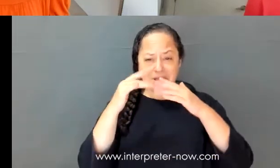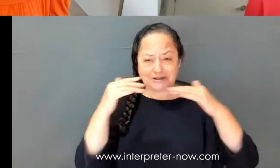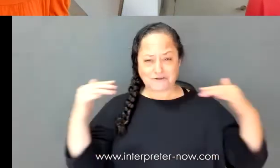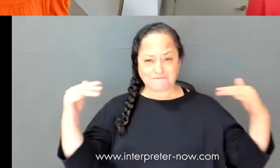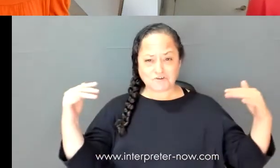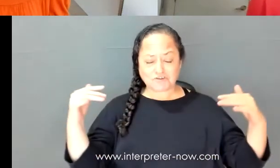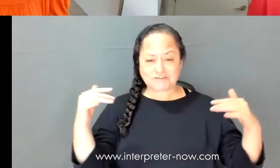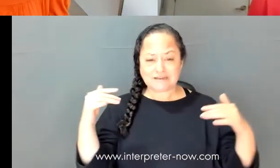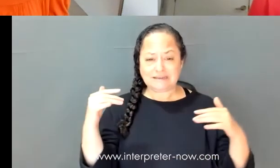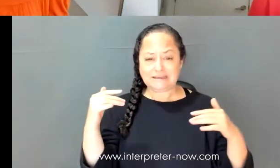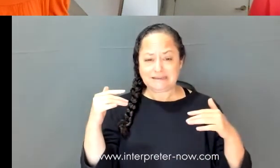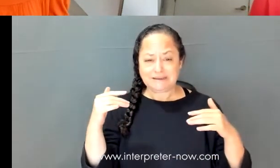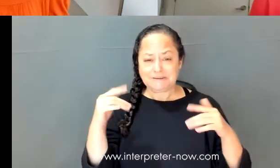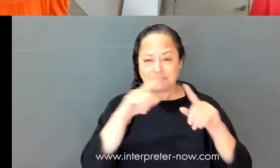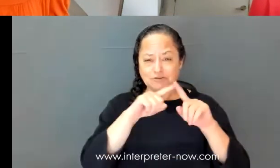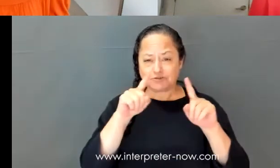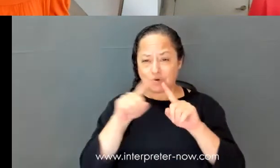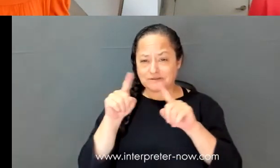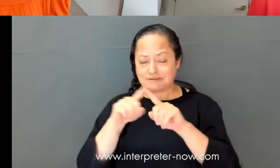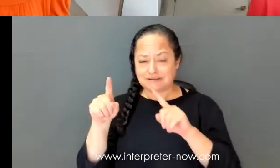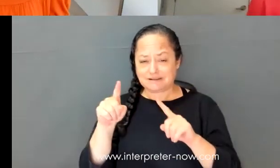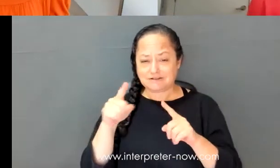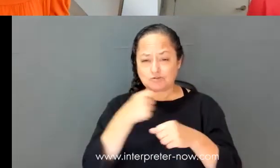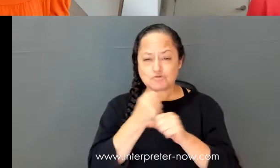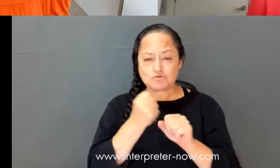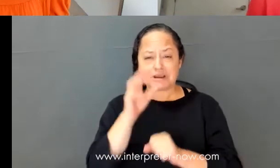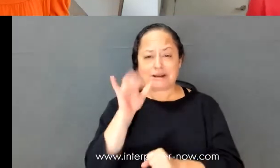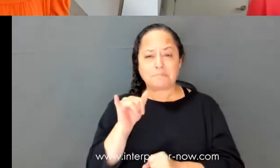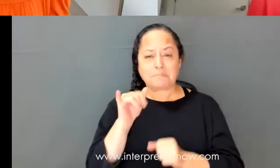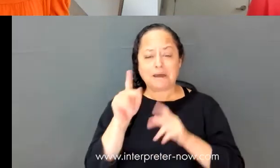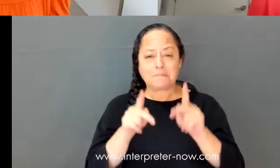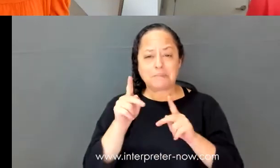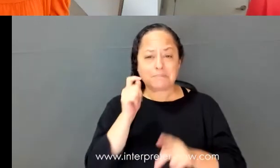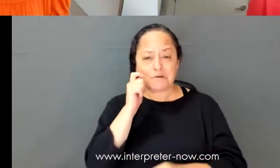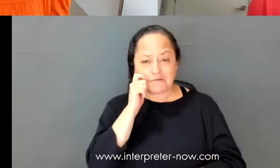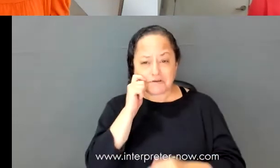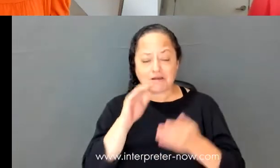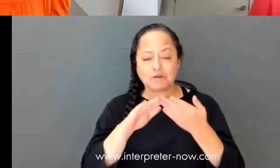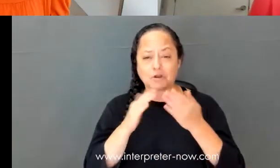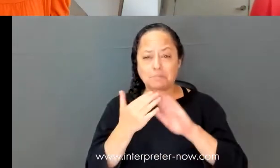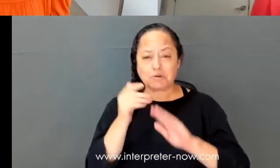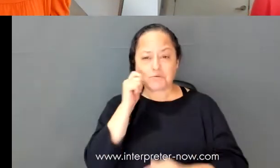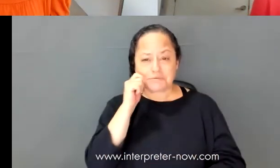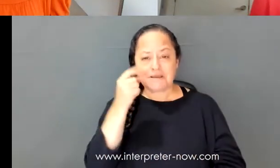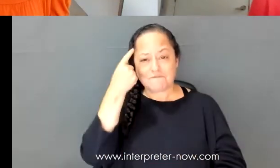And that means that created by people of color, communities of color for communities of color,